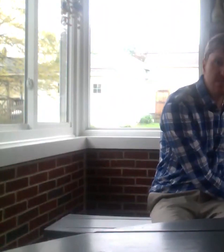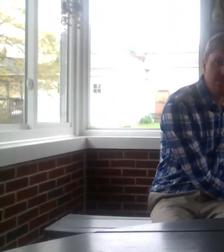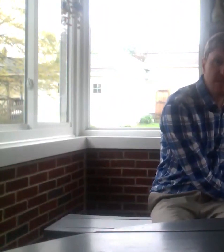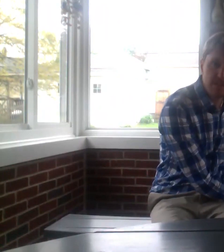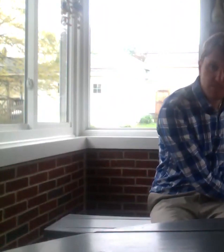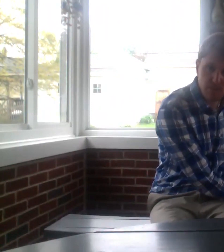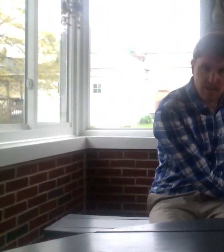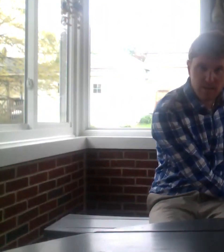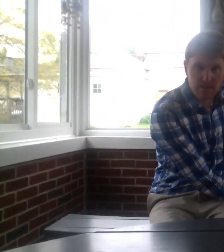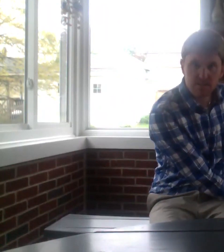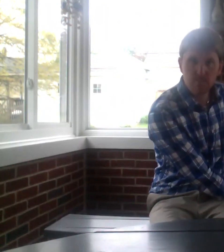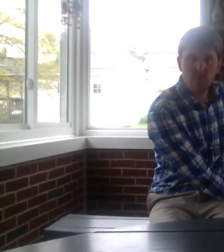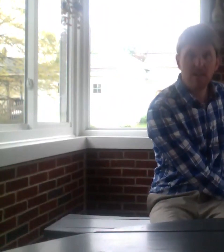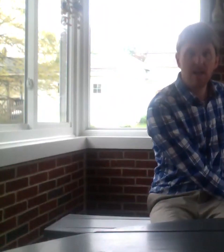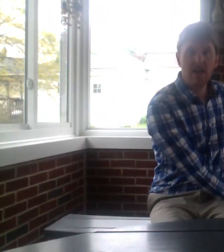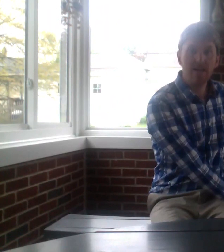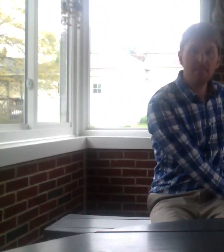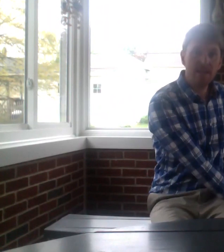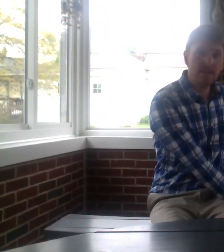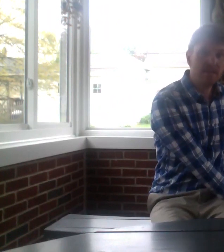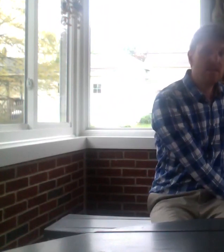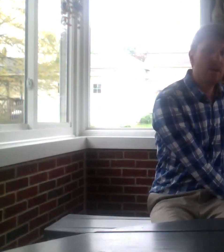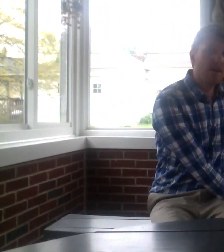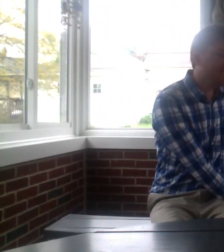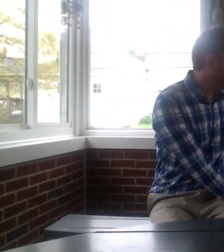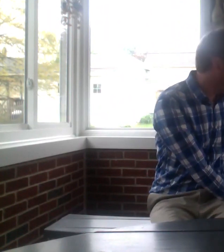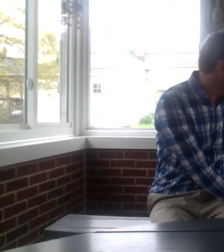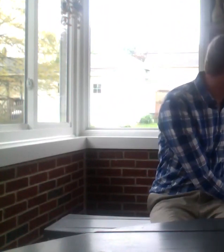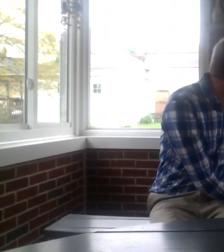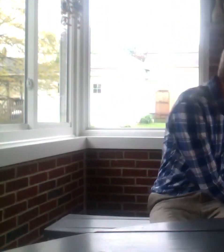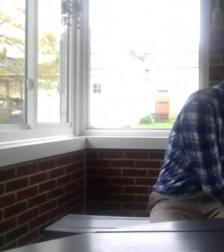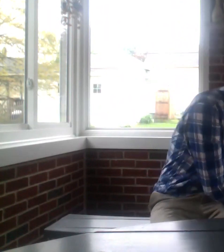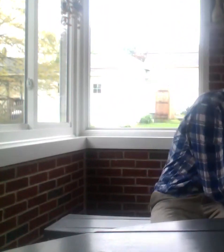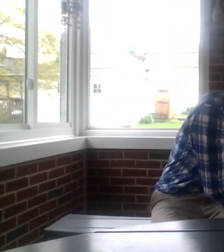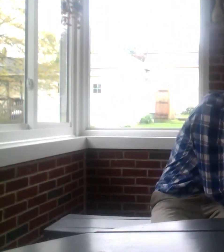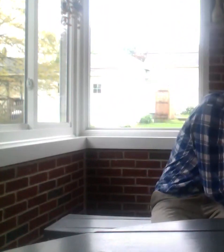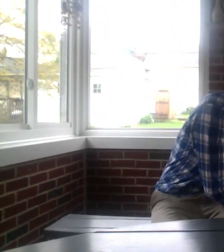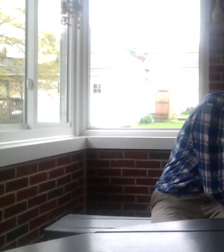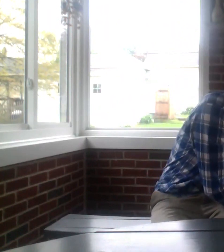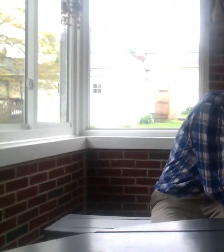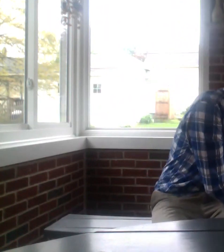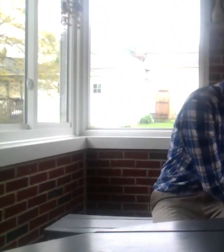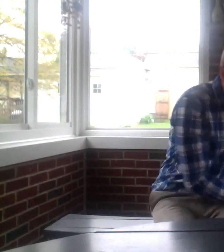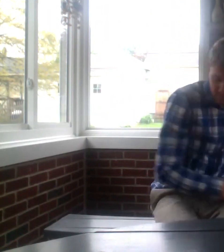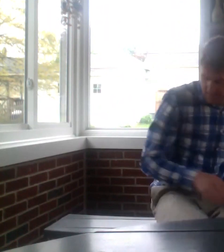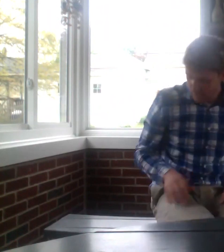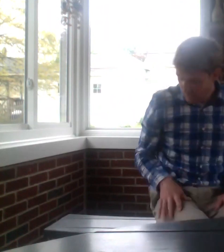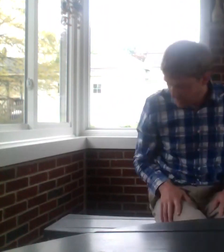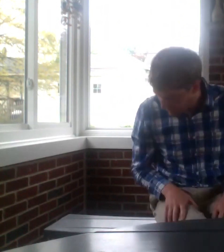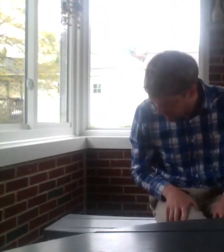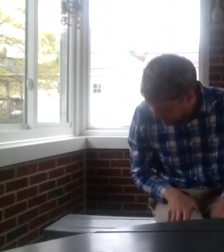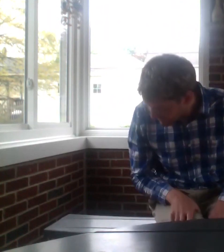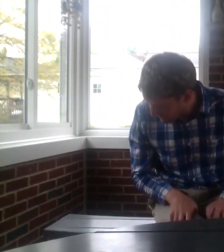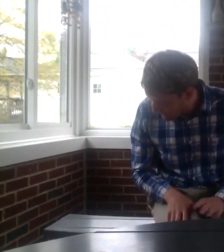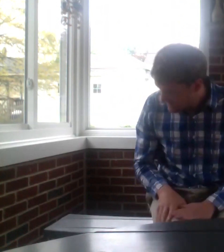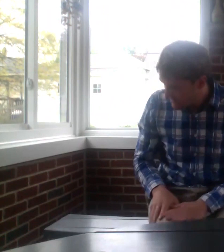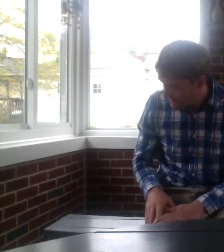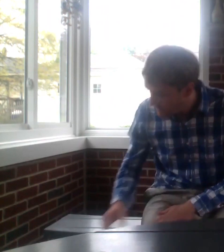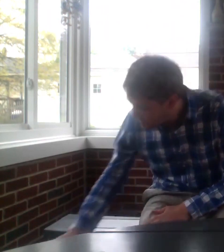[Girls] Yeah. Here we go, girls. The first thing we're gonna do, boys and girls, is we're gonna pull out a few items. So, what is this?